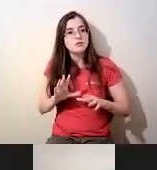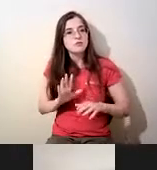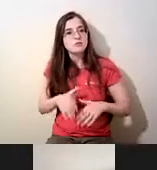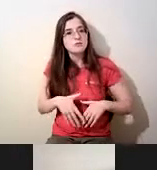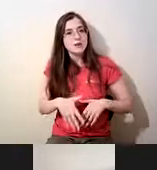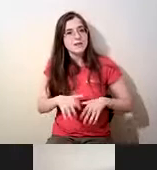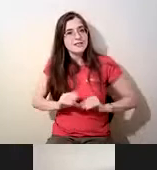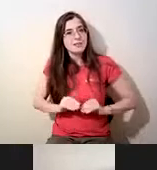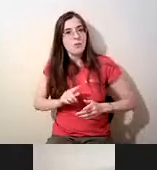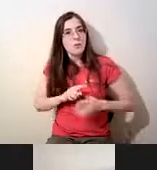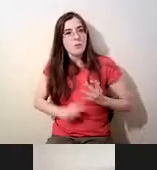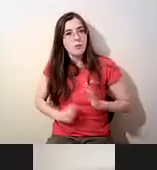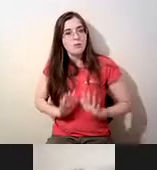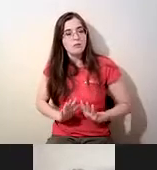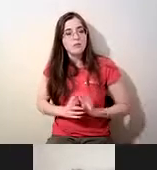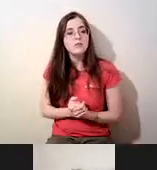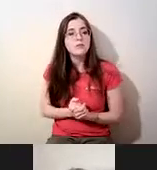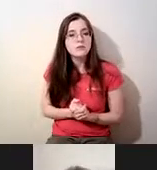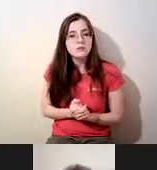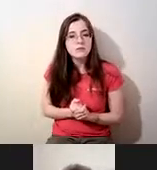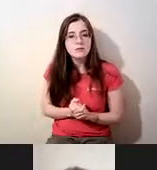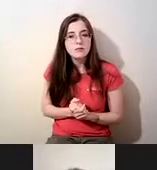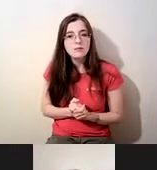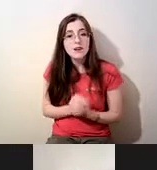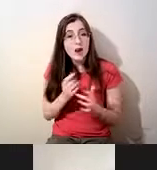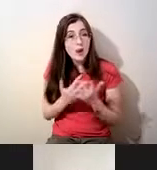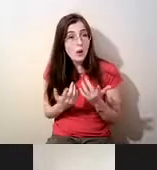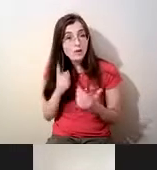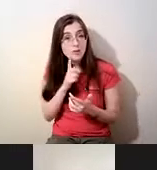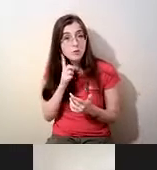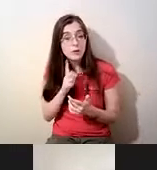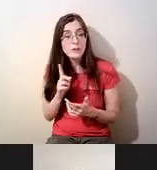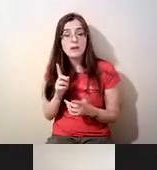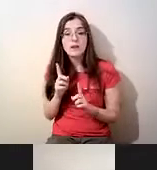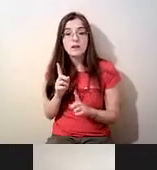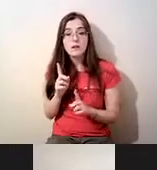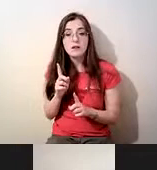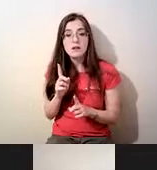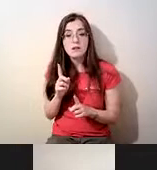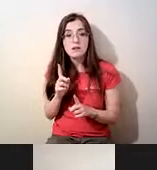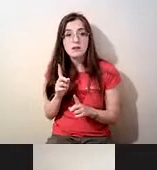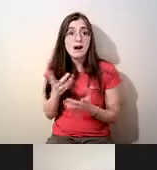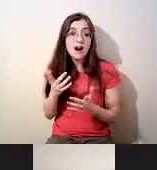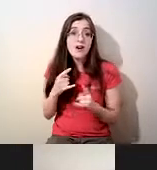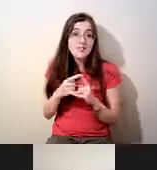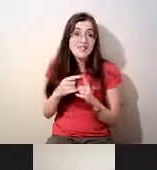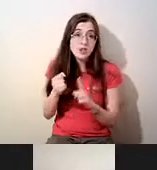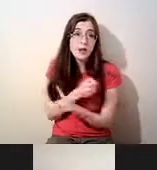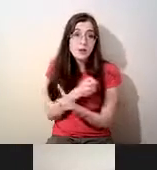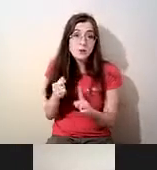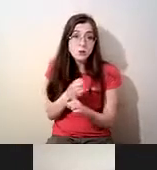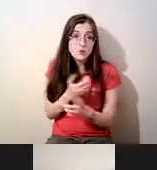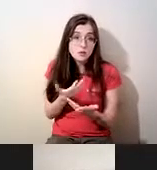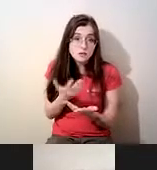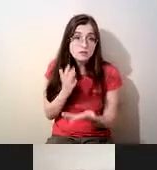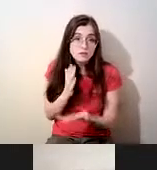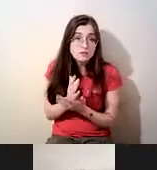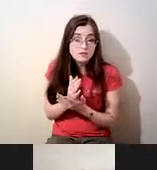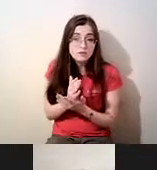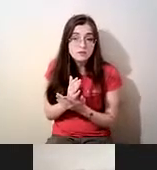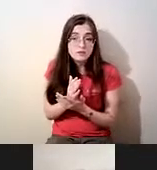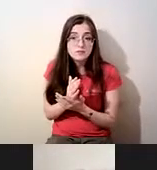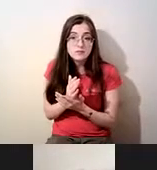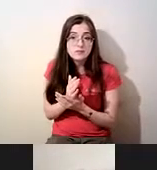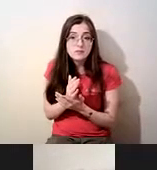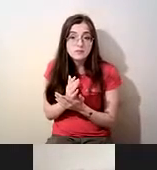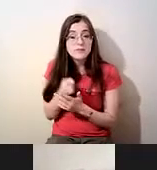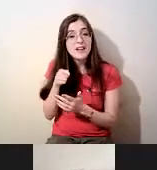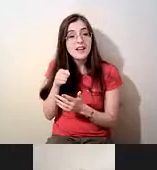issues where a lot of women and girls are are sexually abused as well um in this situations and